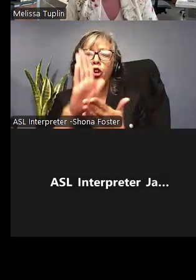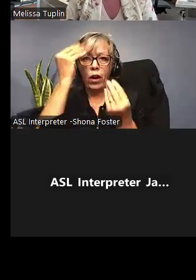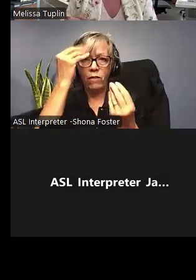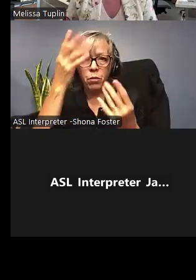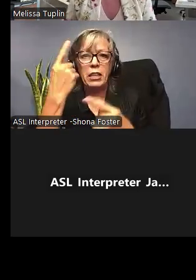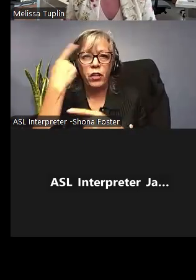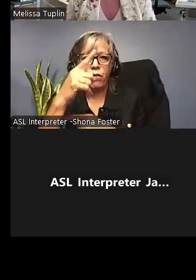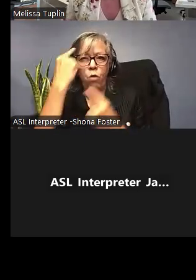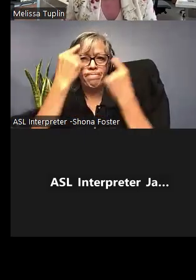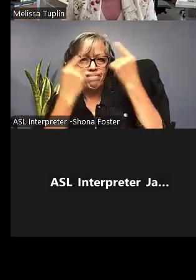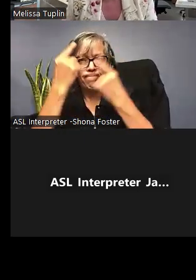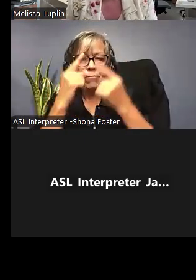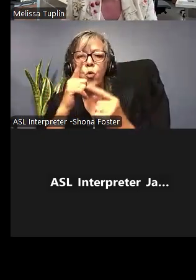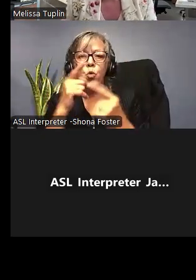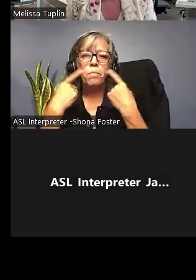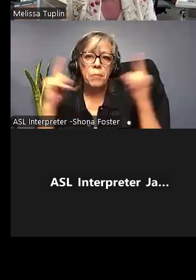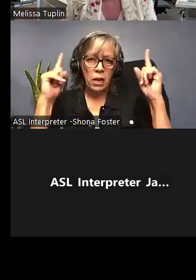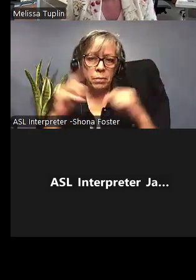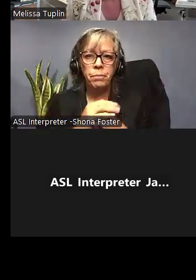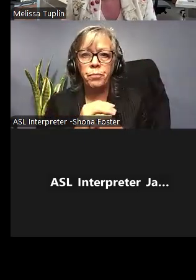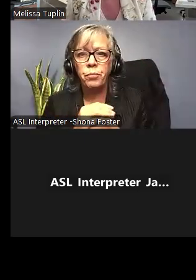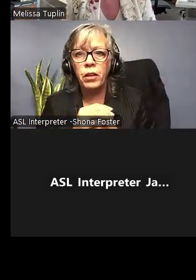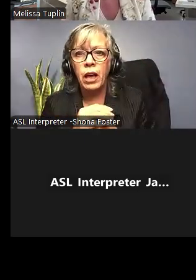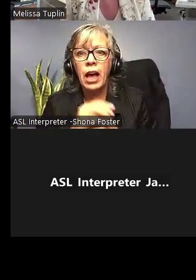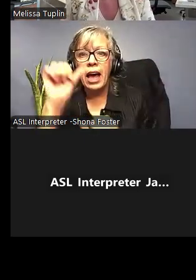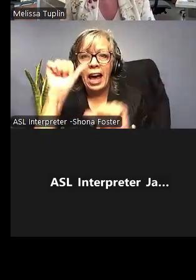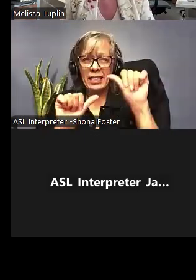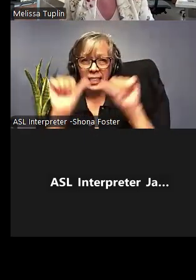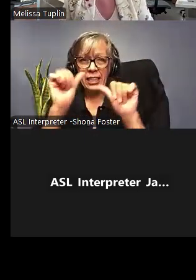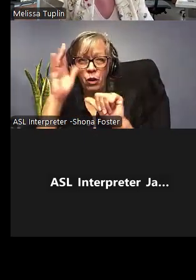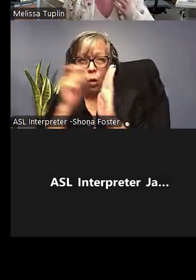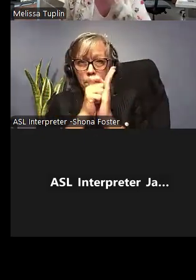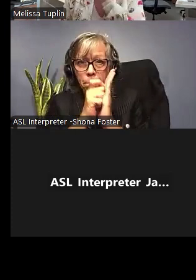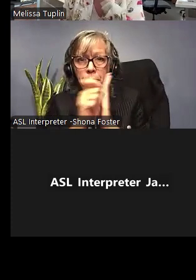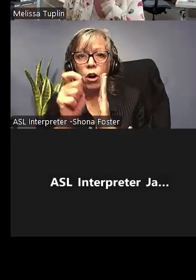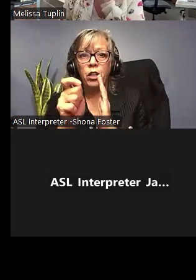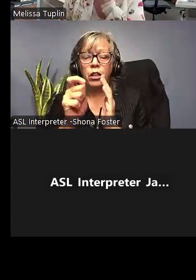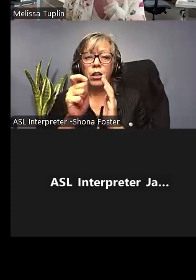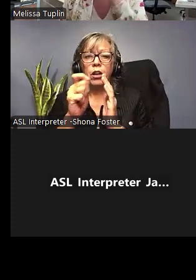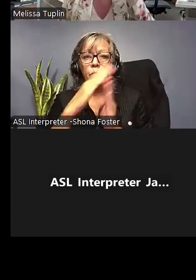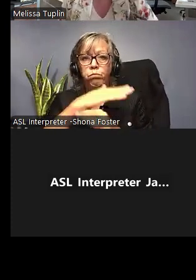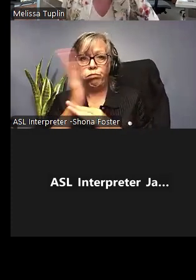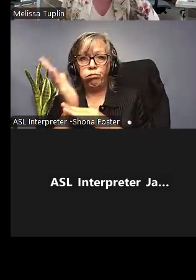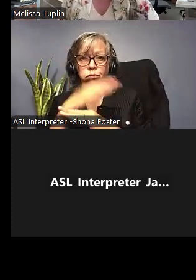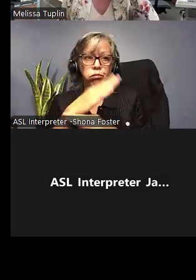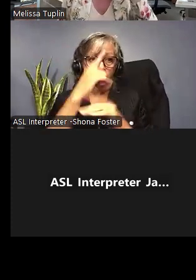Assessors will rate each consideration on a scale of strongly agree to strongly disagree.